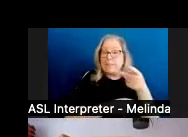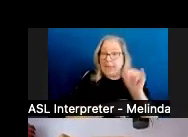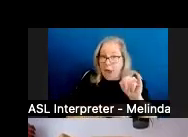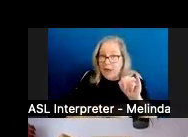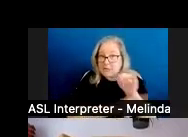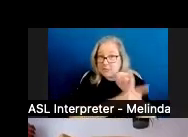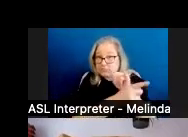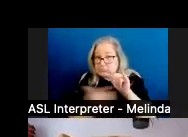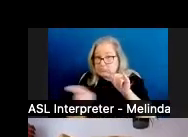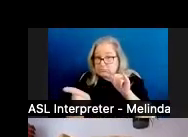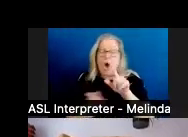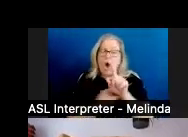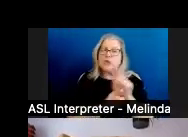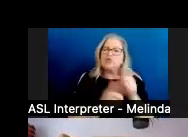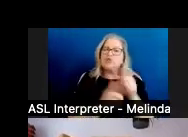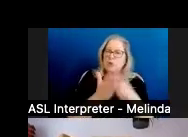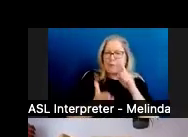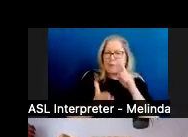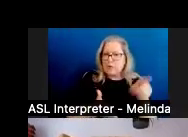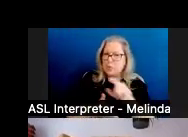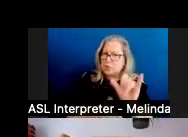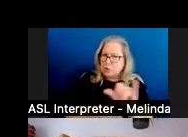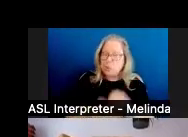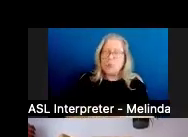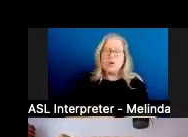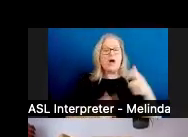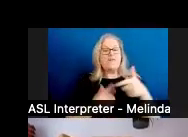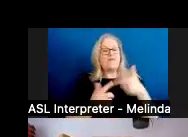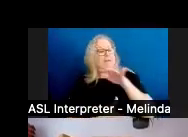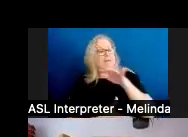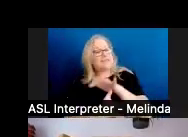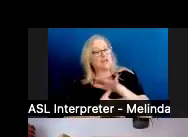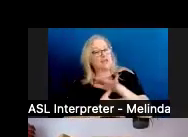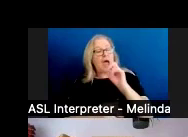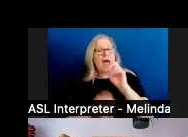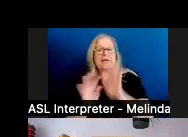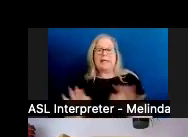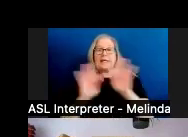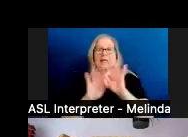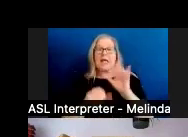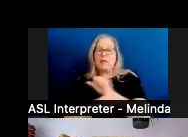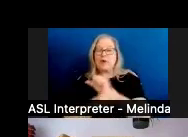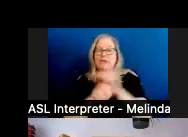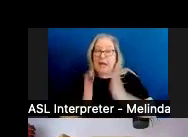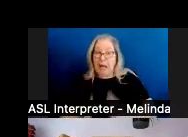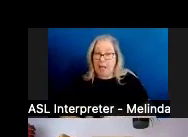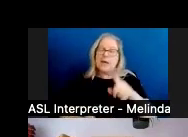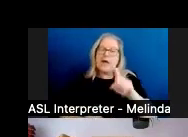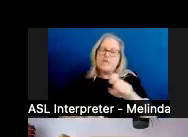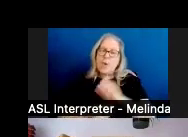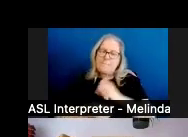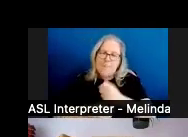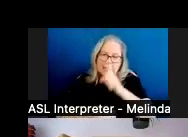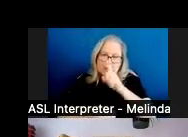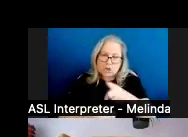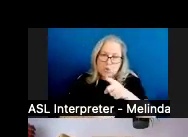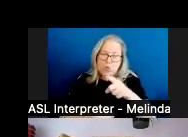there's also a requirement for you as well, so from a senior and key personnel perspective. So you need to make sure senior and key personnel,